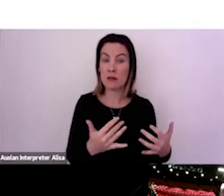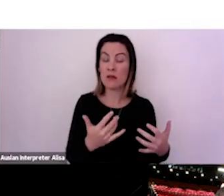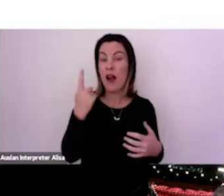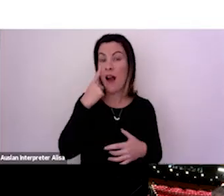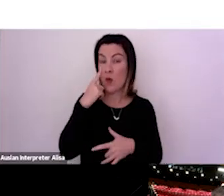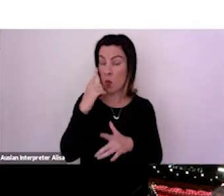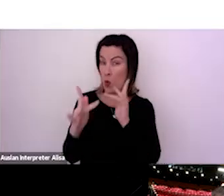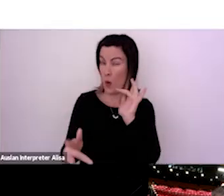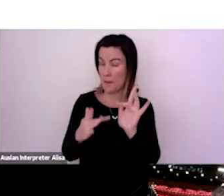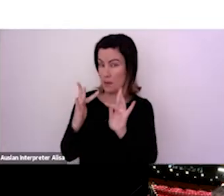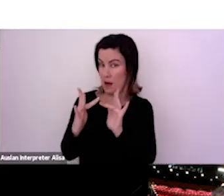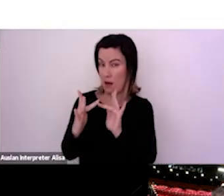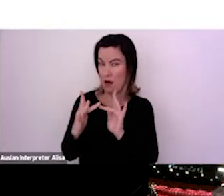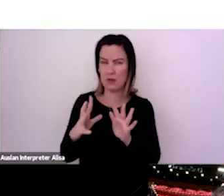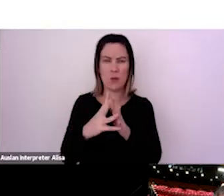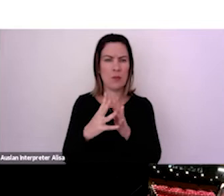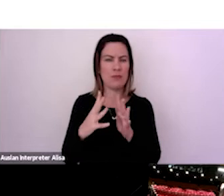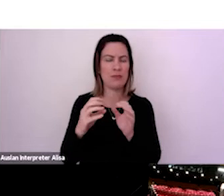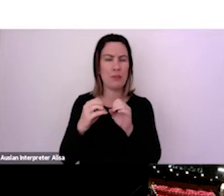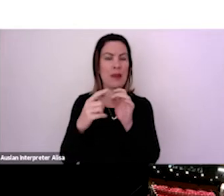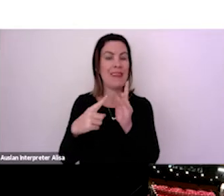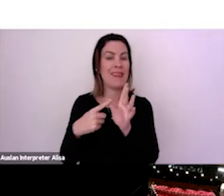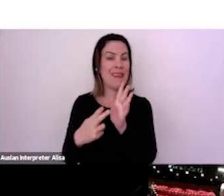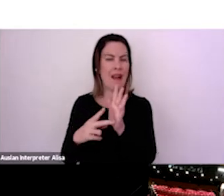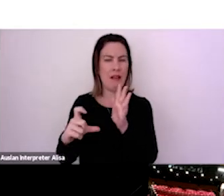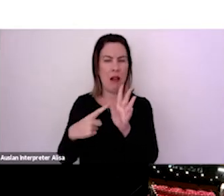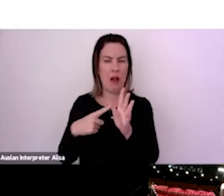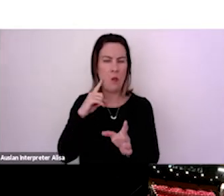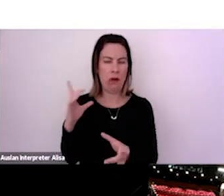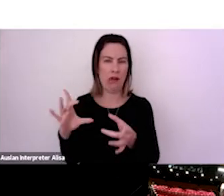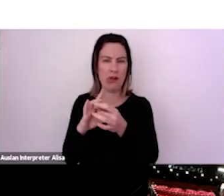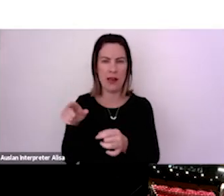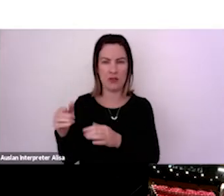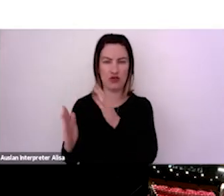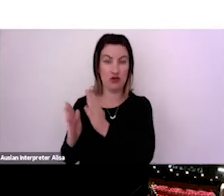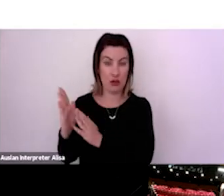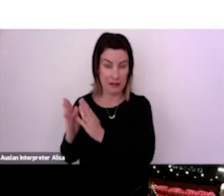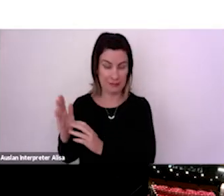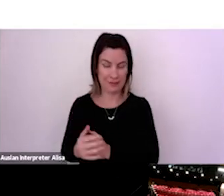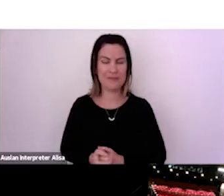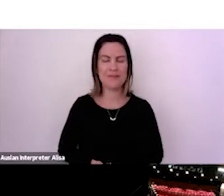on things on Facebook as well if you are joining us on Facebook.